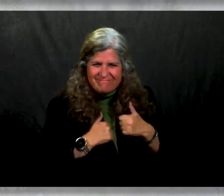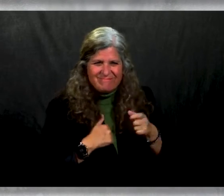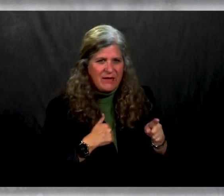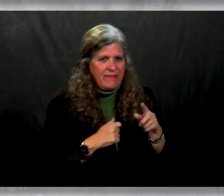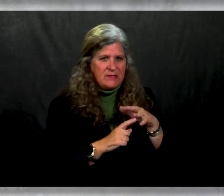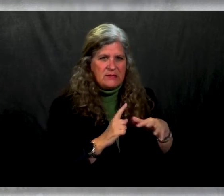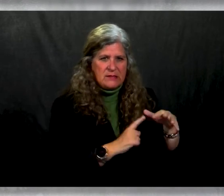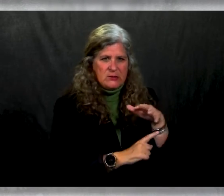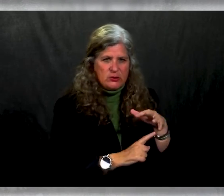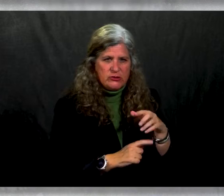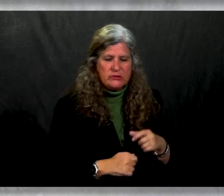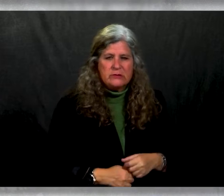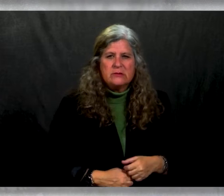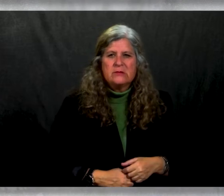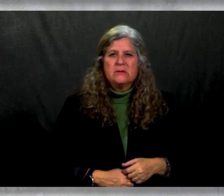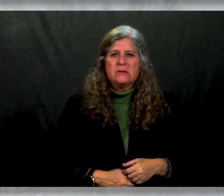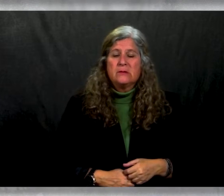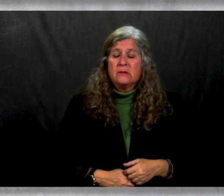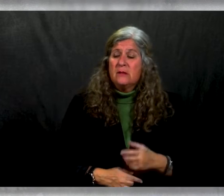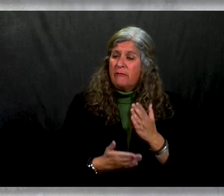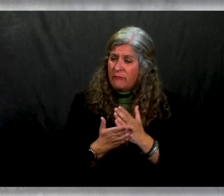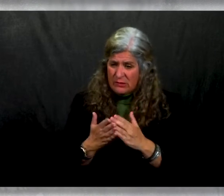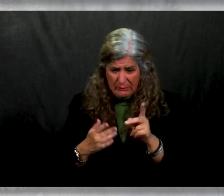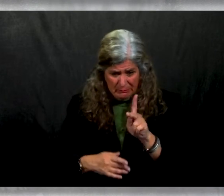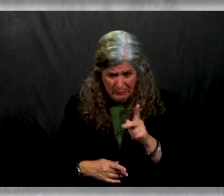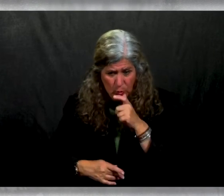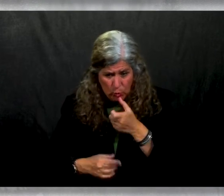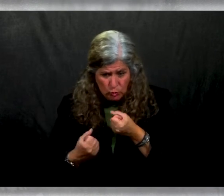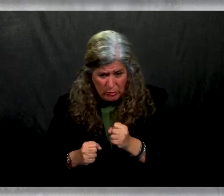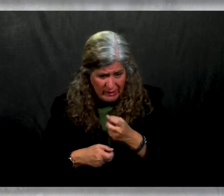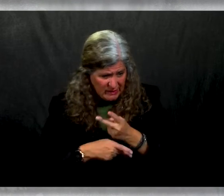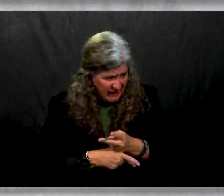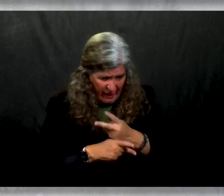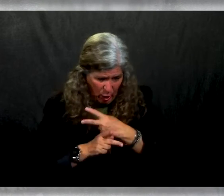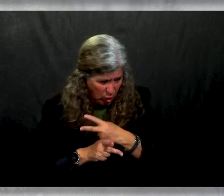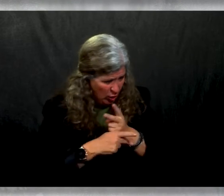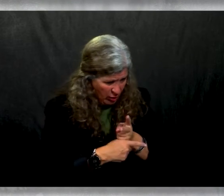For those who tried to care for each other, what attempts did they make at that?